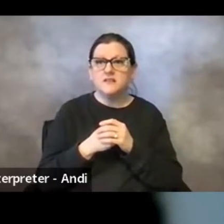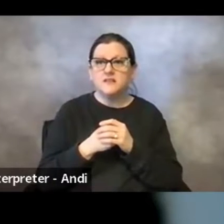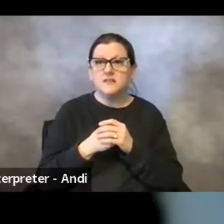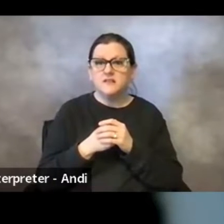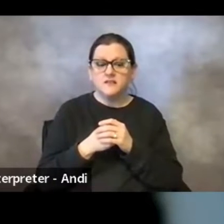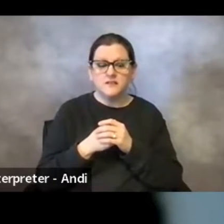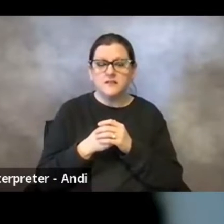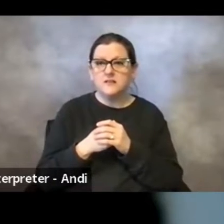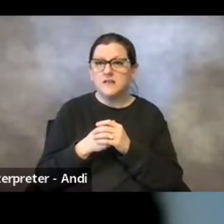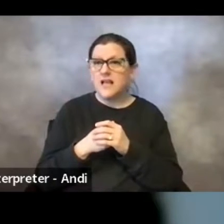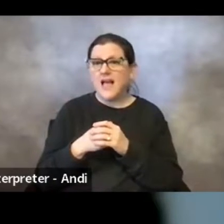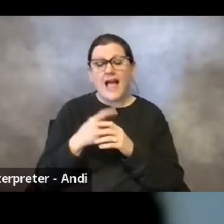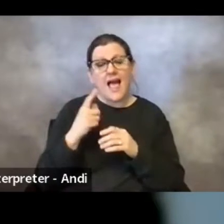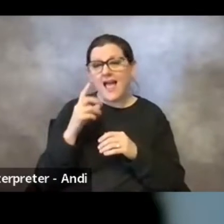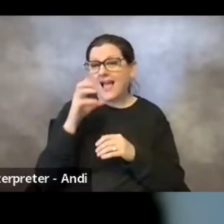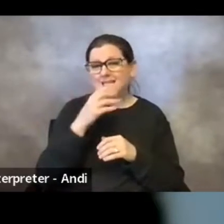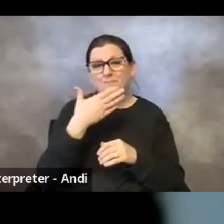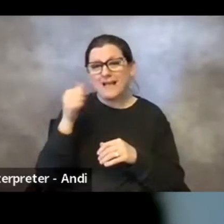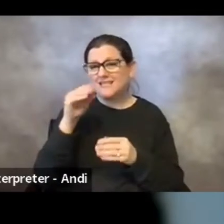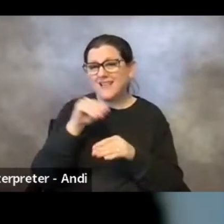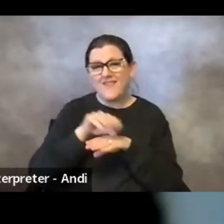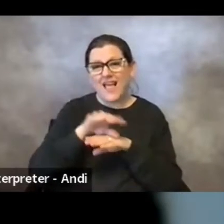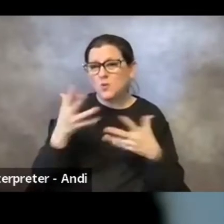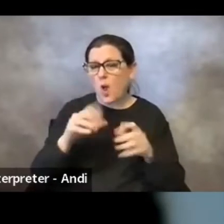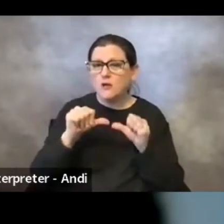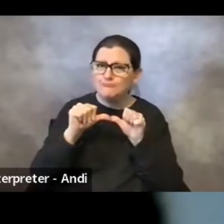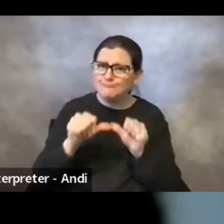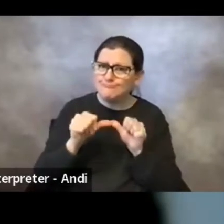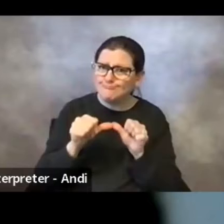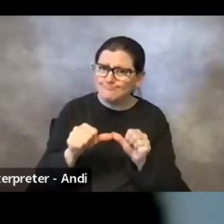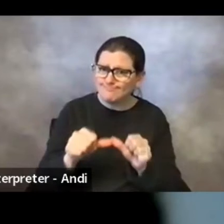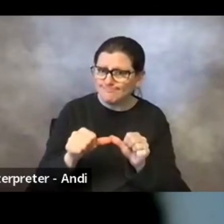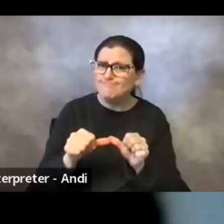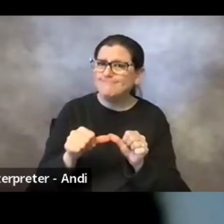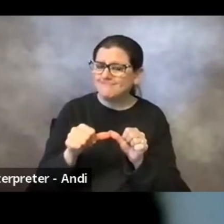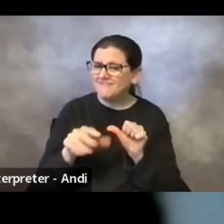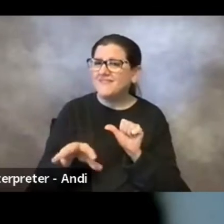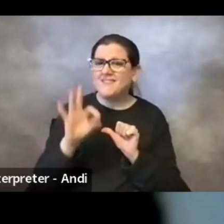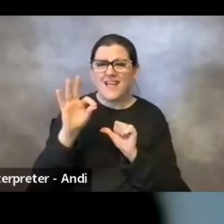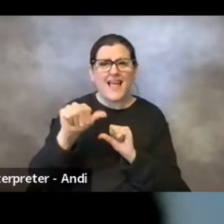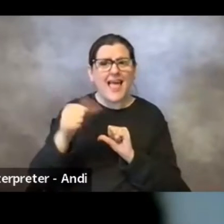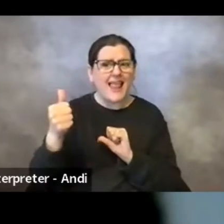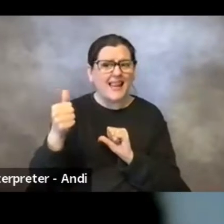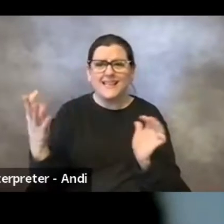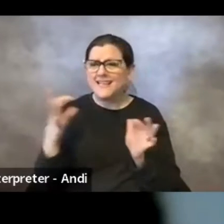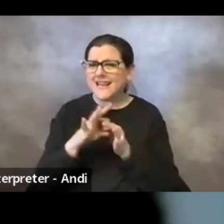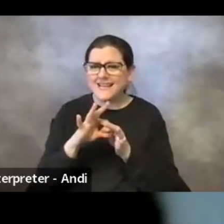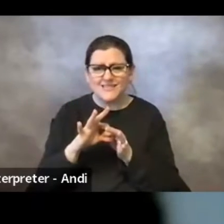keep at it, I guess and find any any connection you have. I took